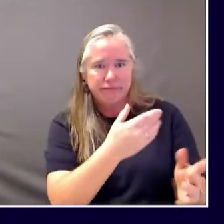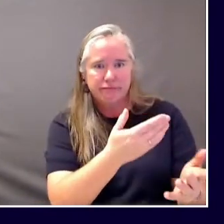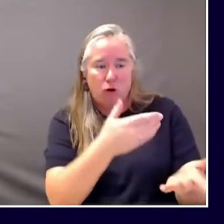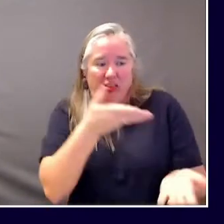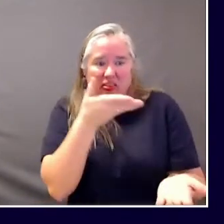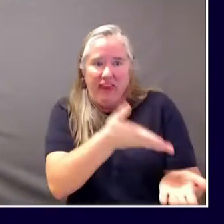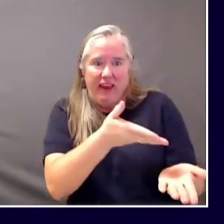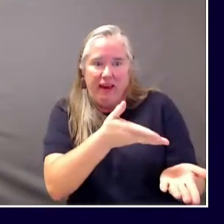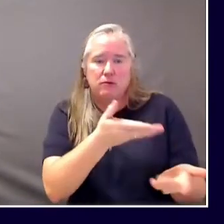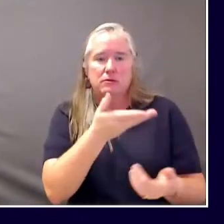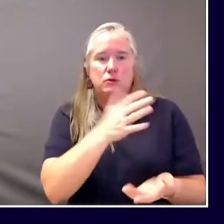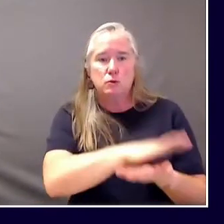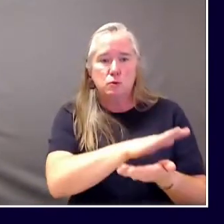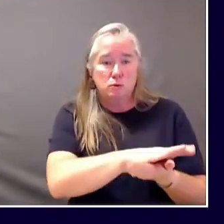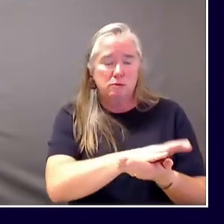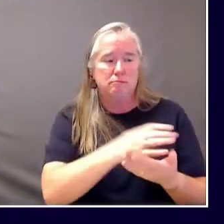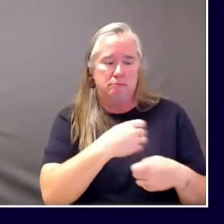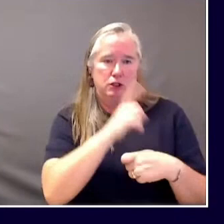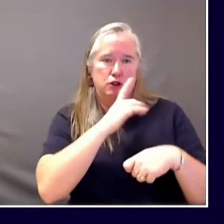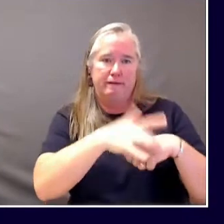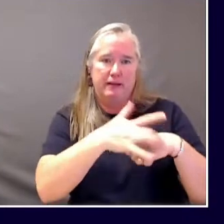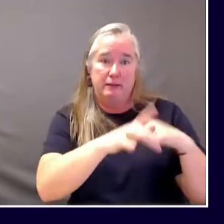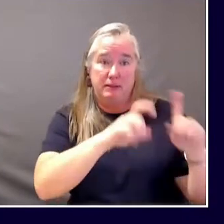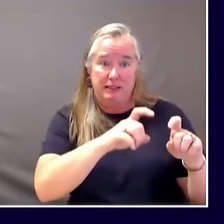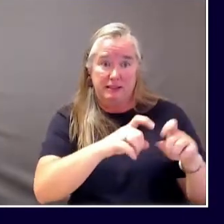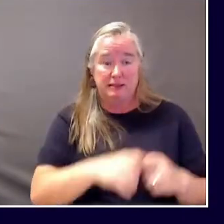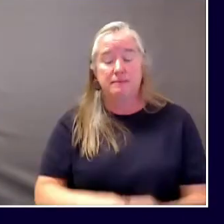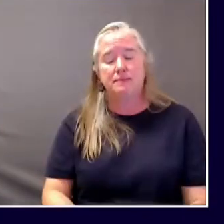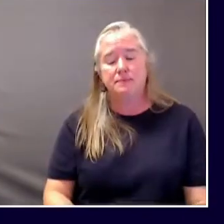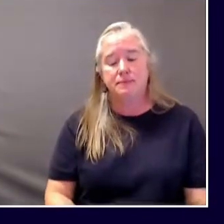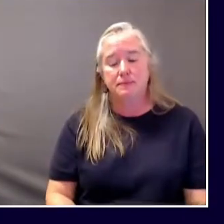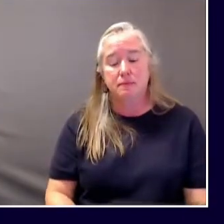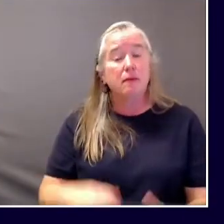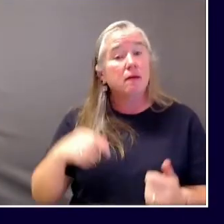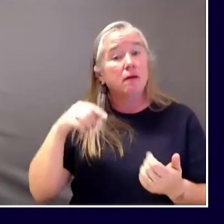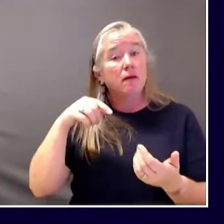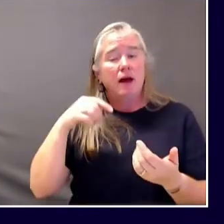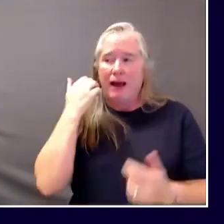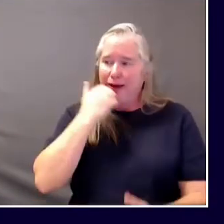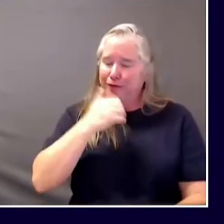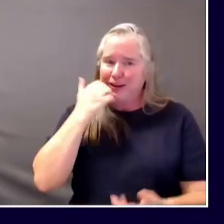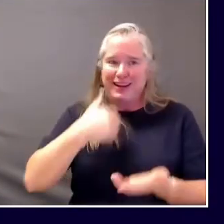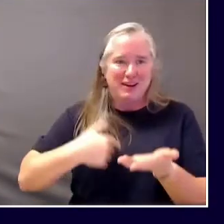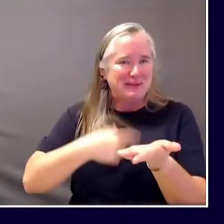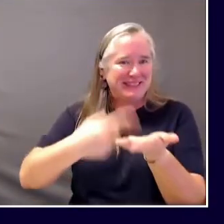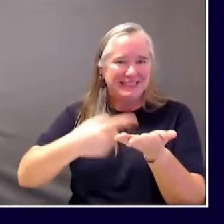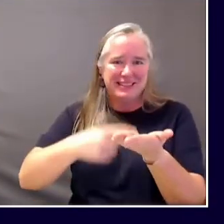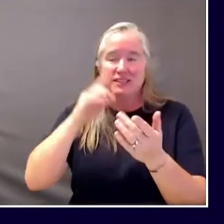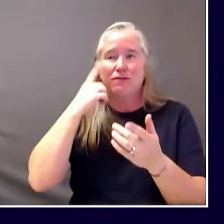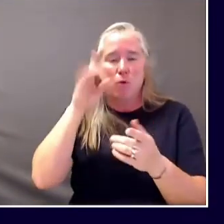testing in the area so this is an ongoing work that we do every